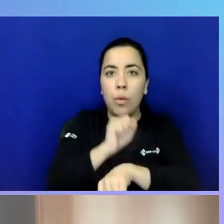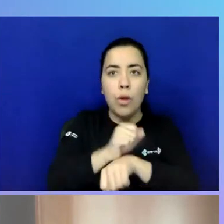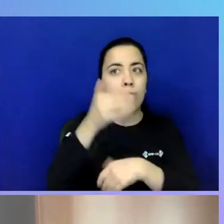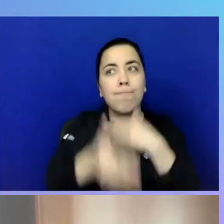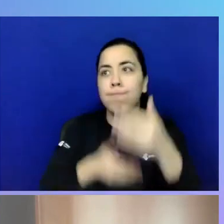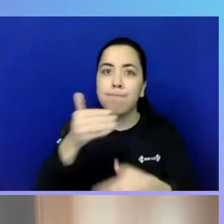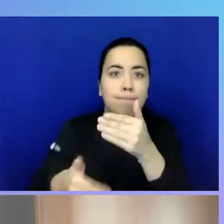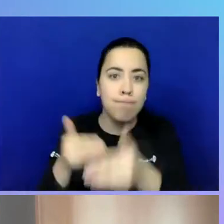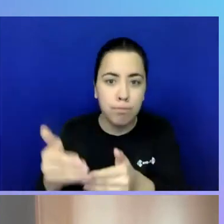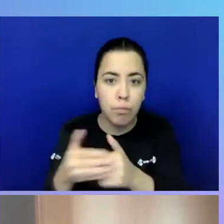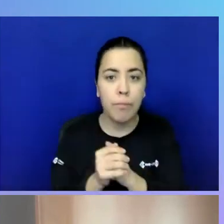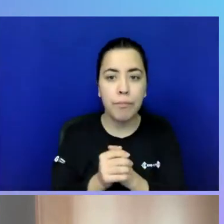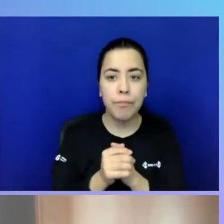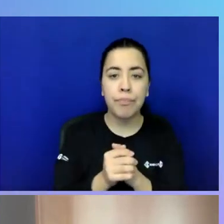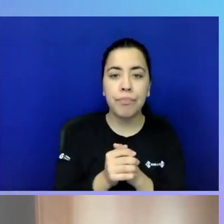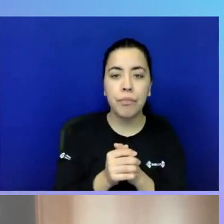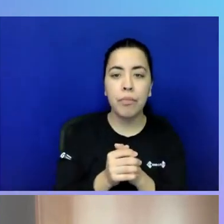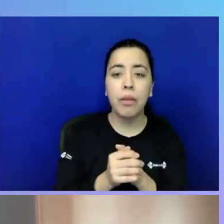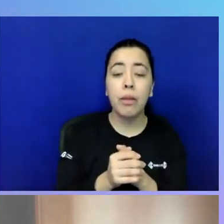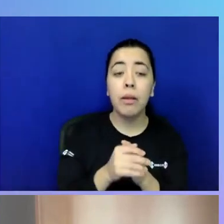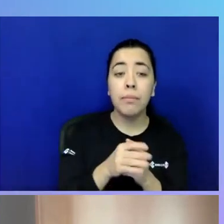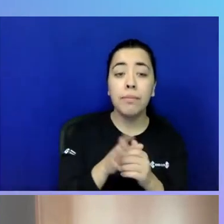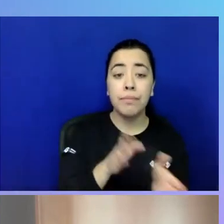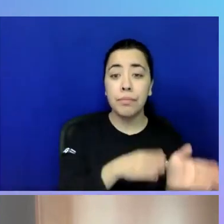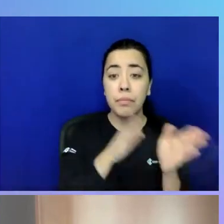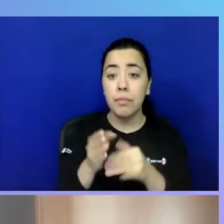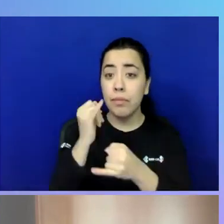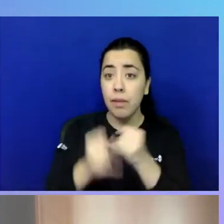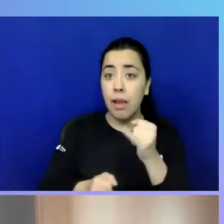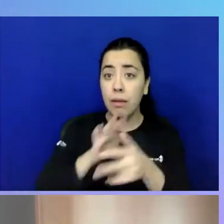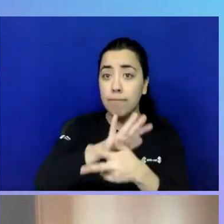project goal. So our ambition is to redefine benchmarks in